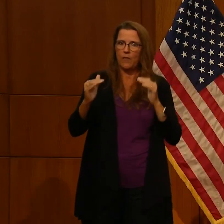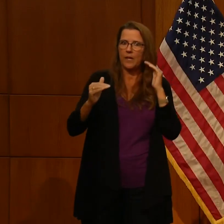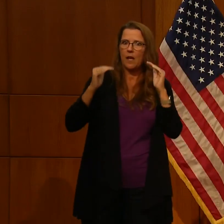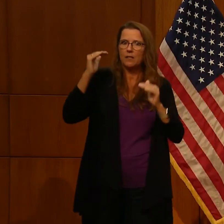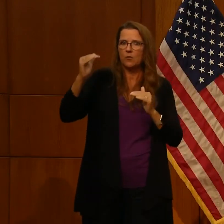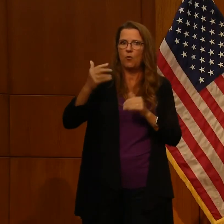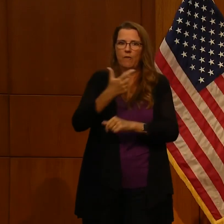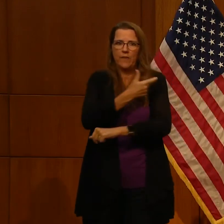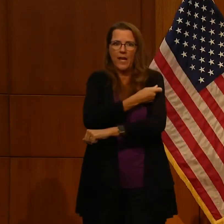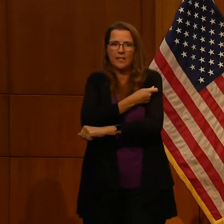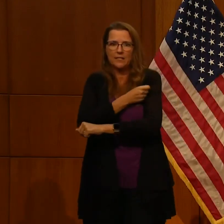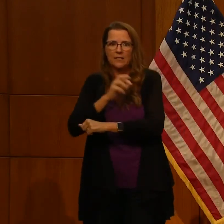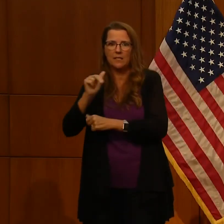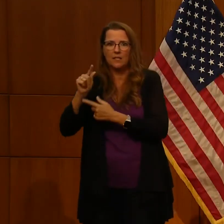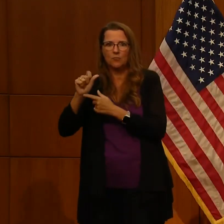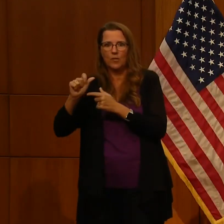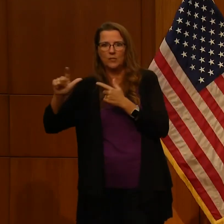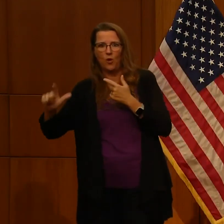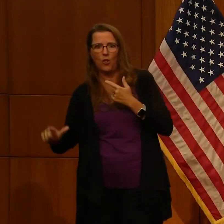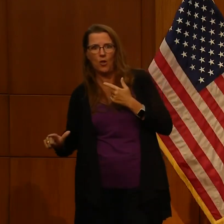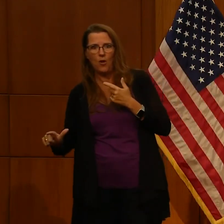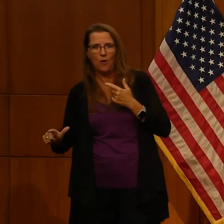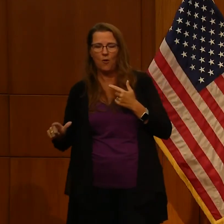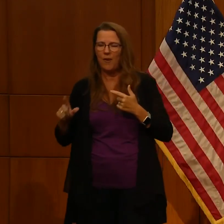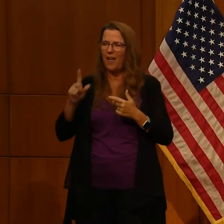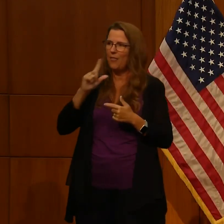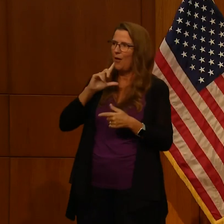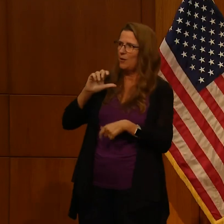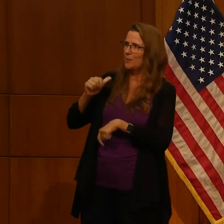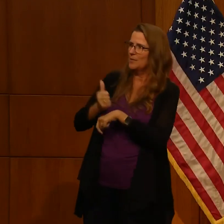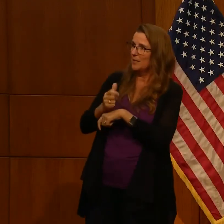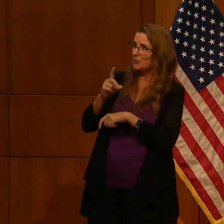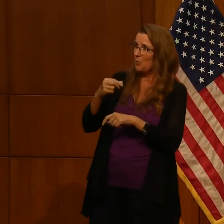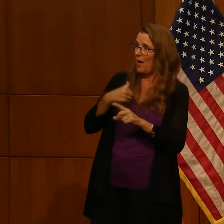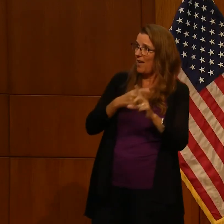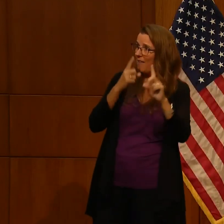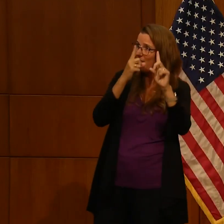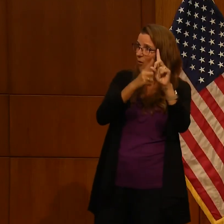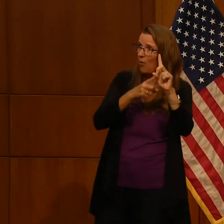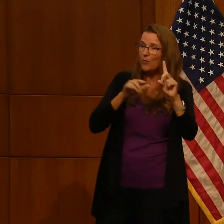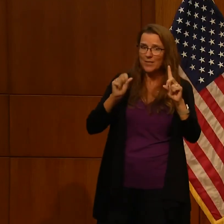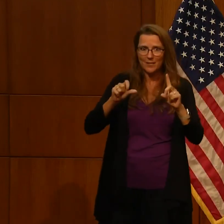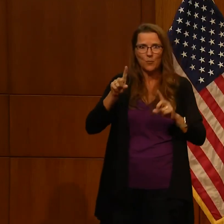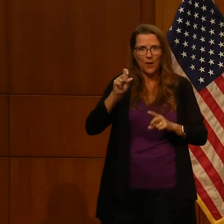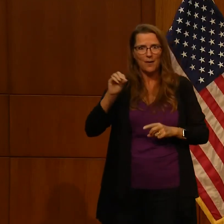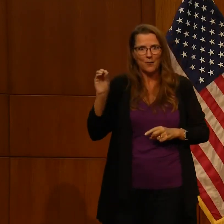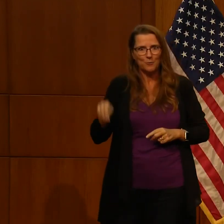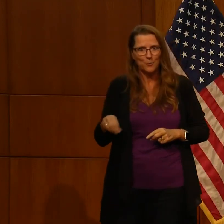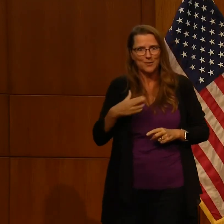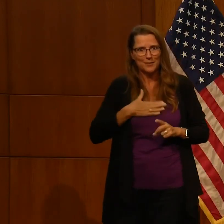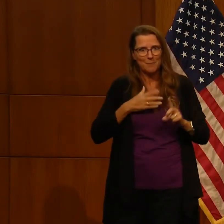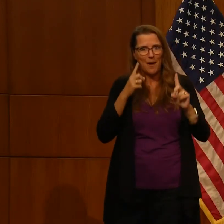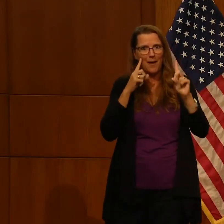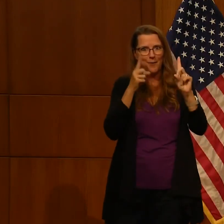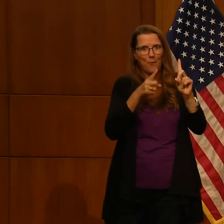GOALS IN AREAS WHERE ADULT VACCINATION RATES ARE LOW? THAT'S OUT THERE. JUST KIND OF